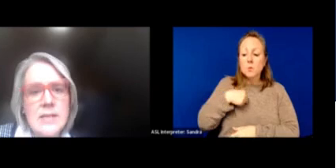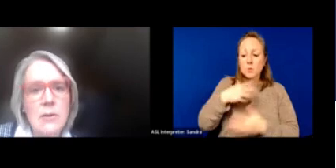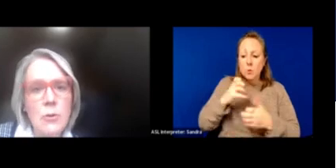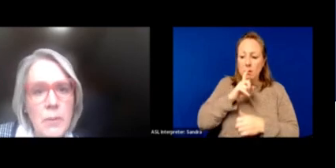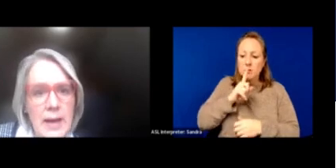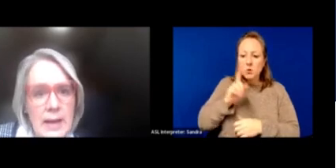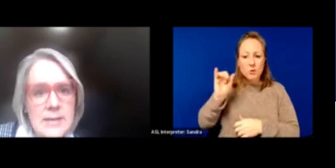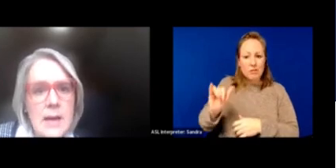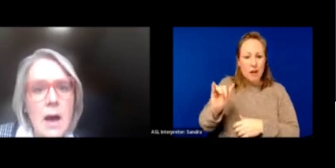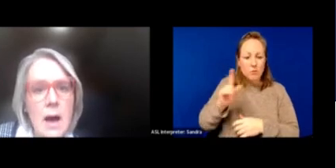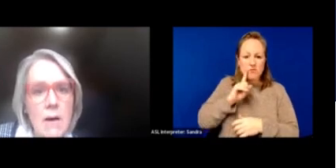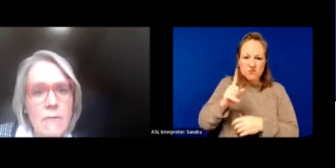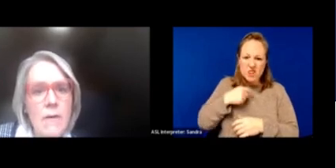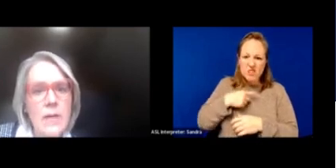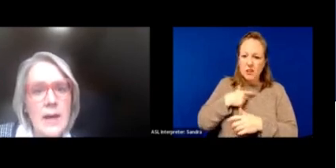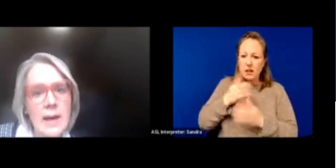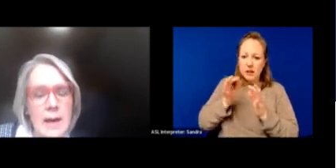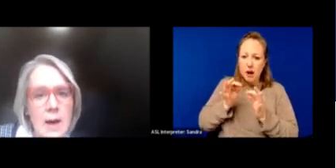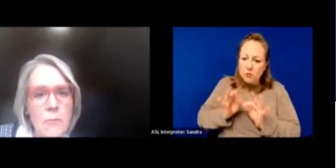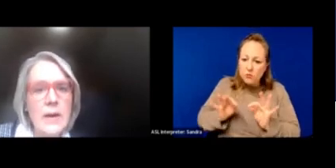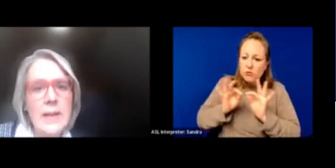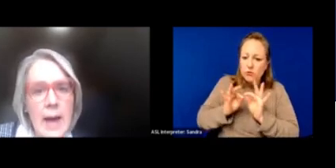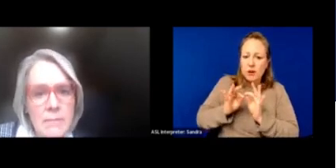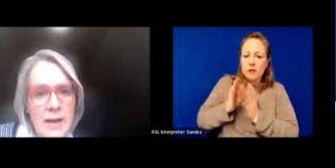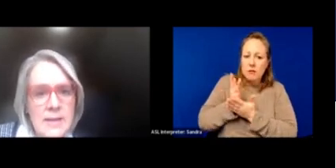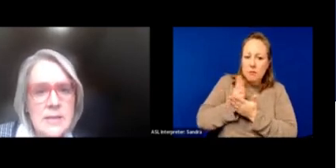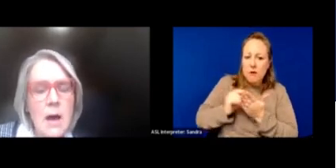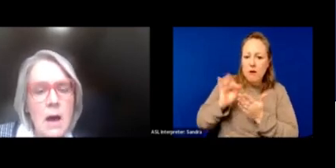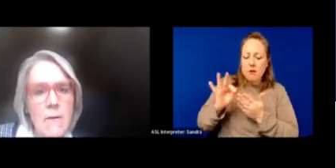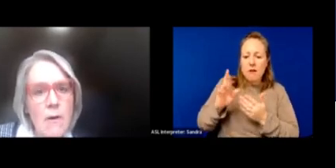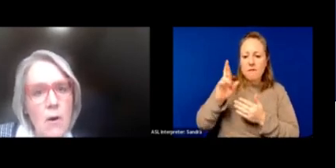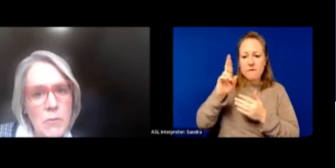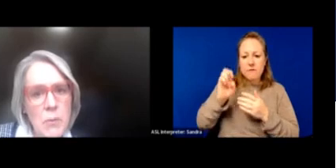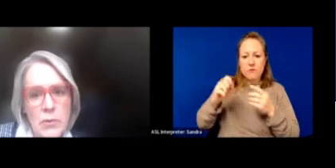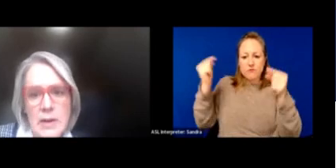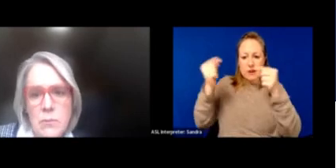integral piece of the realignment of our reporting